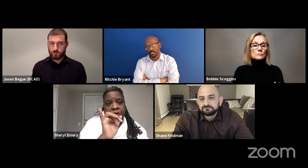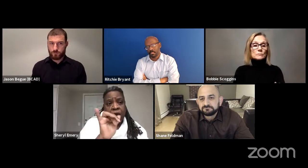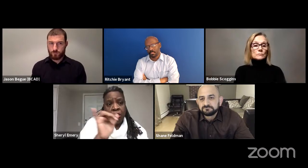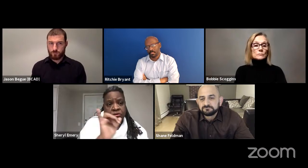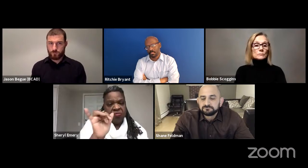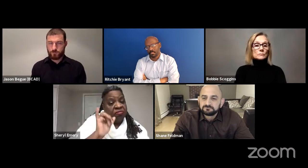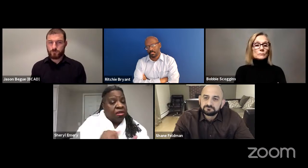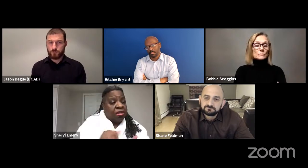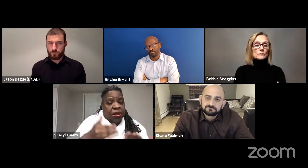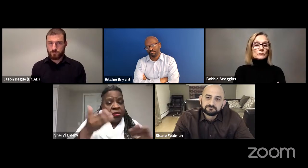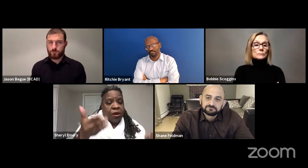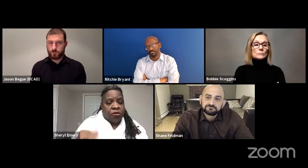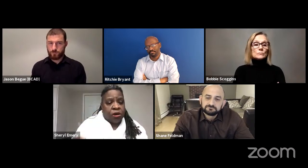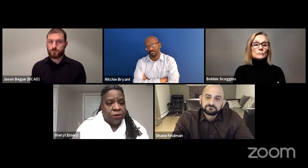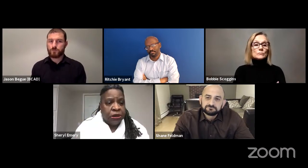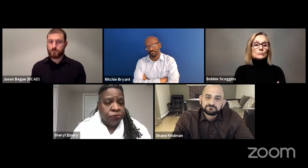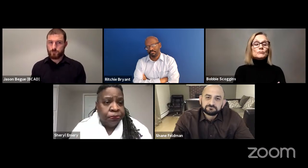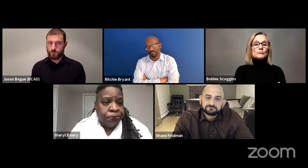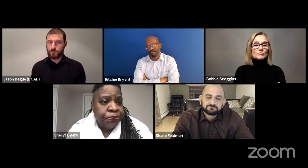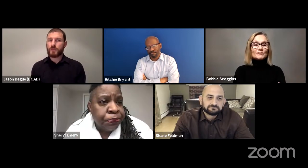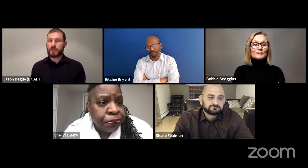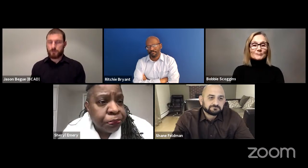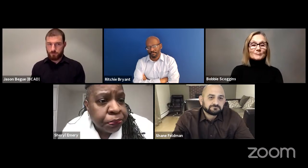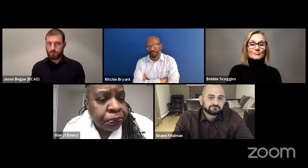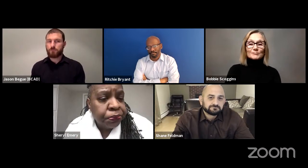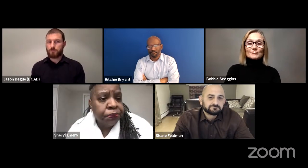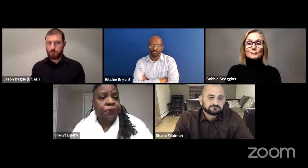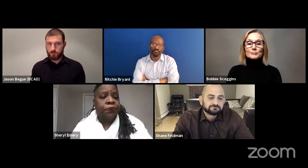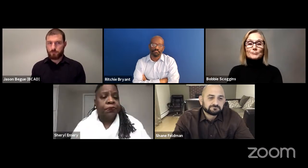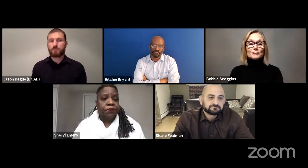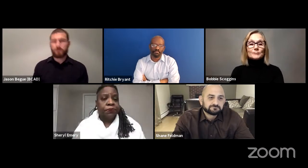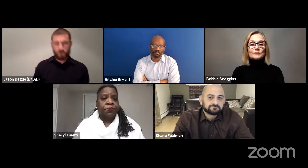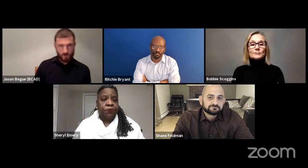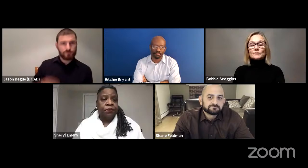you need at the same time. So that would be my recommendation.